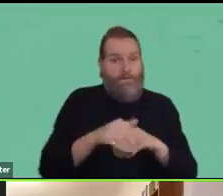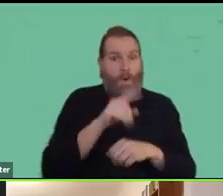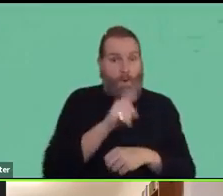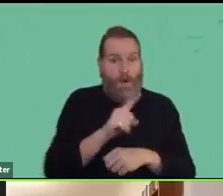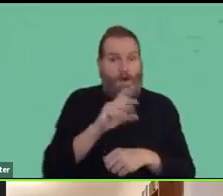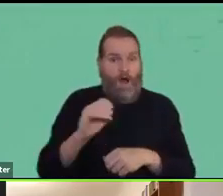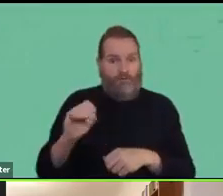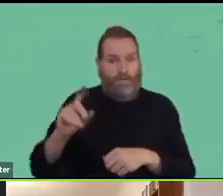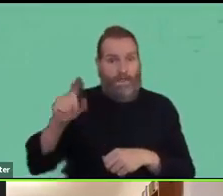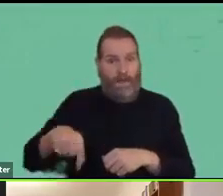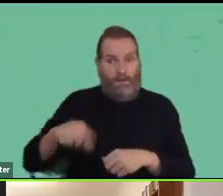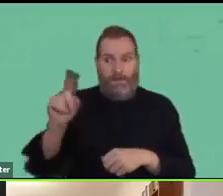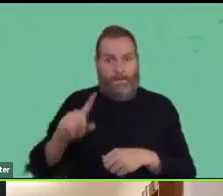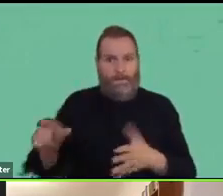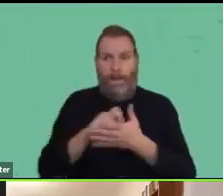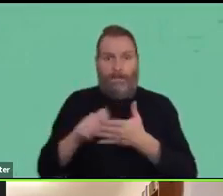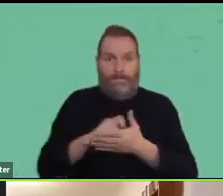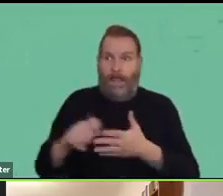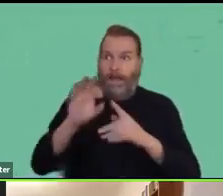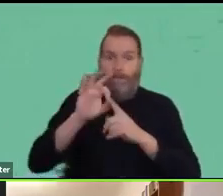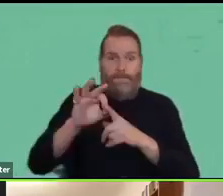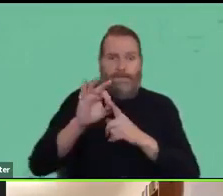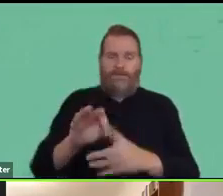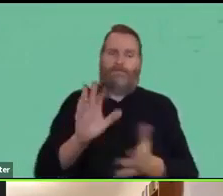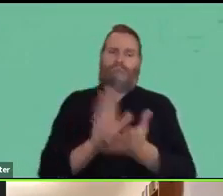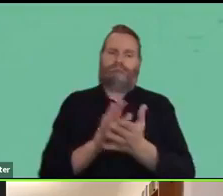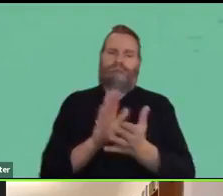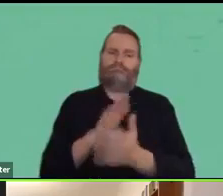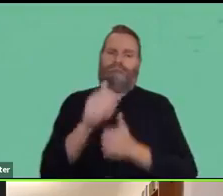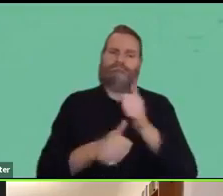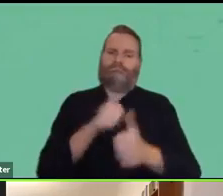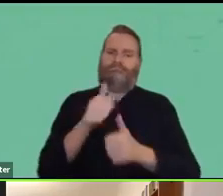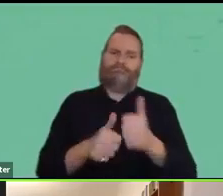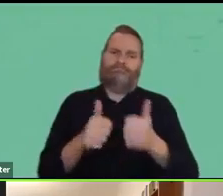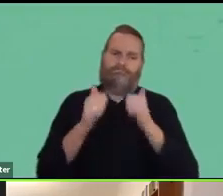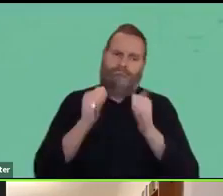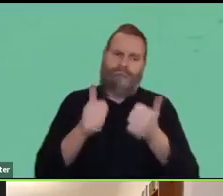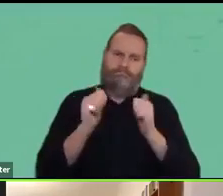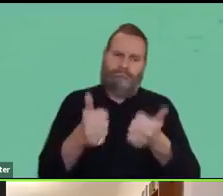and has worked to get the petition over the line we never thought the petition in itself was going